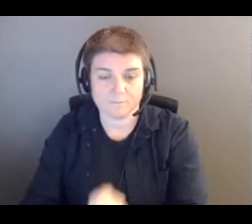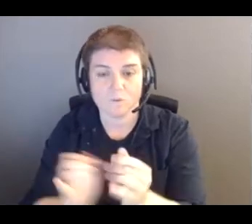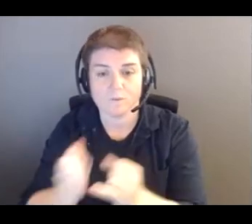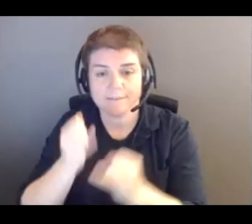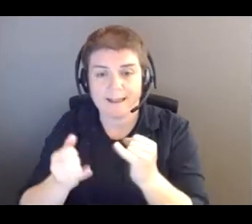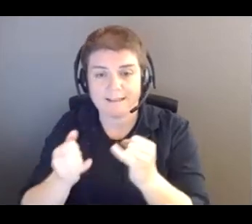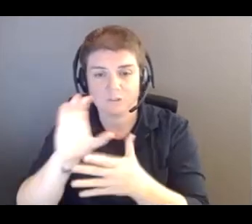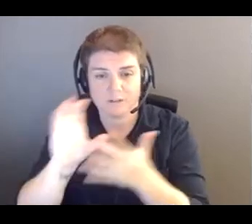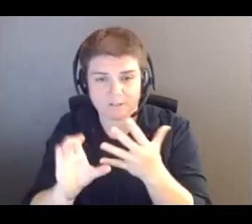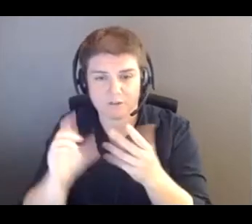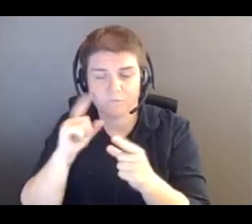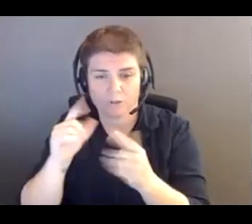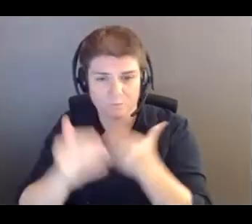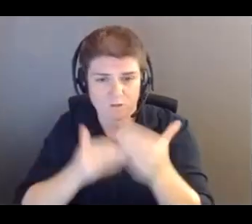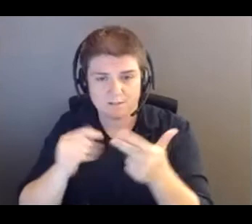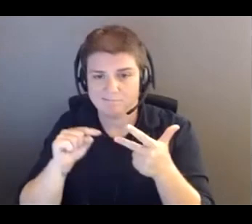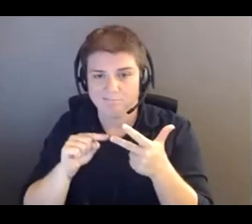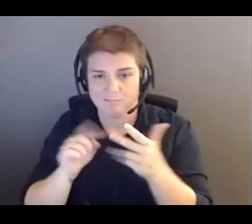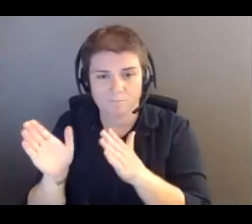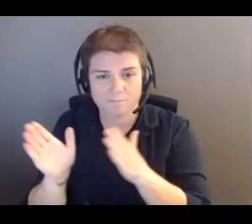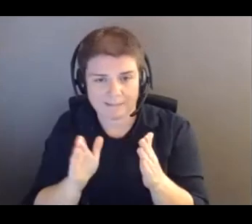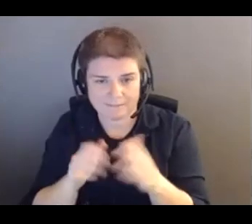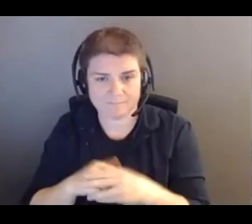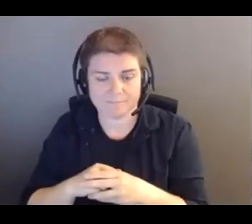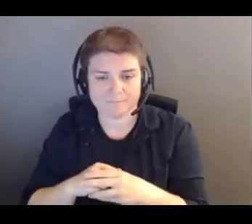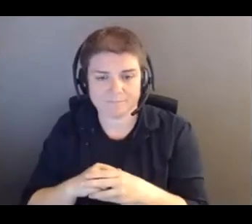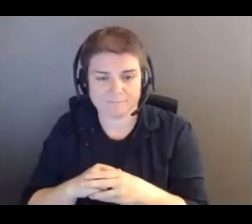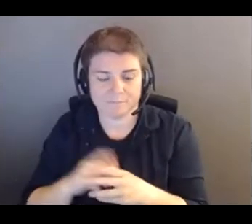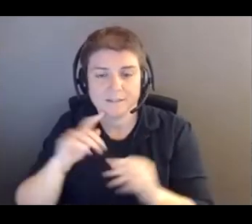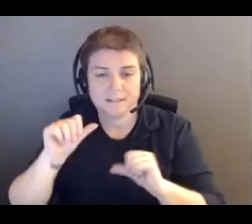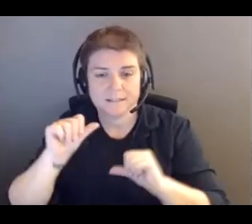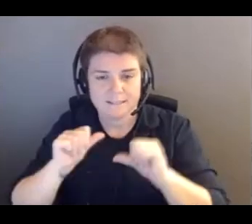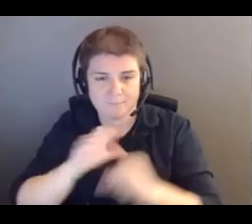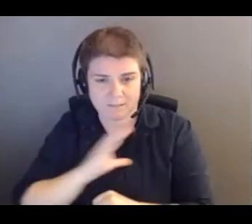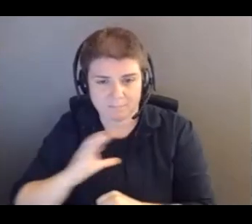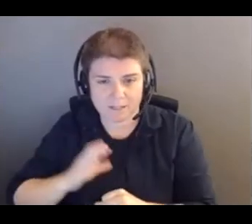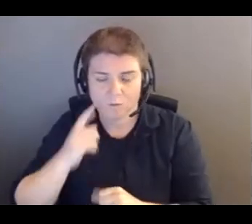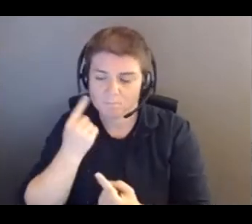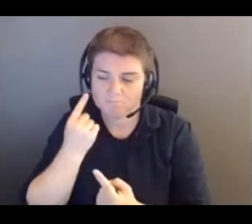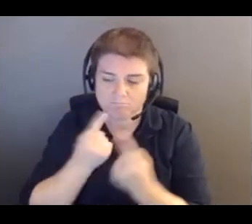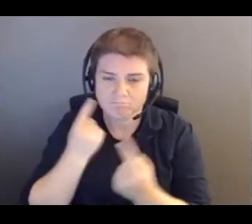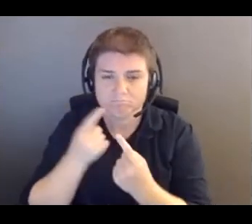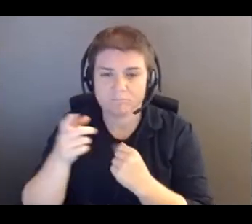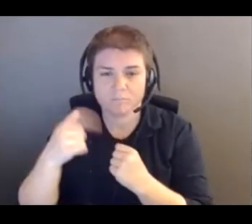this process is planning. The assessment committee will be considering if the applicant has a